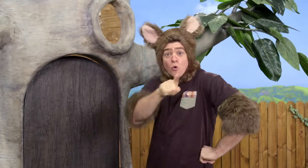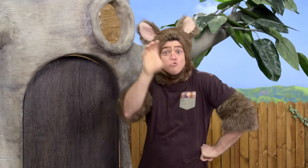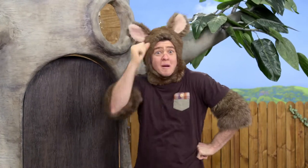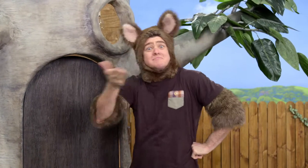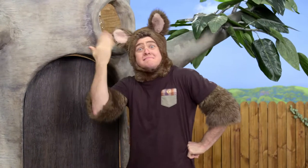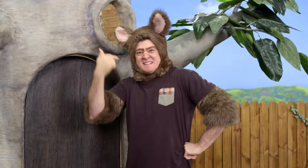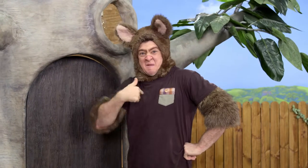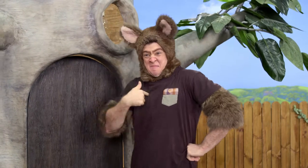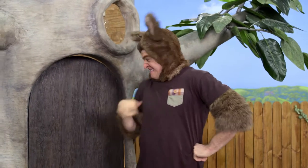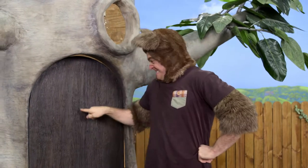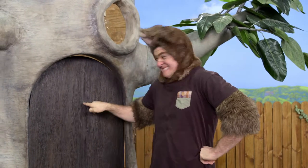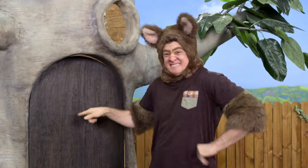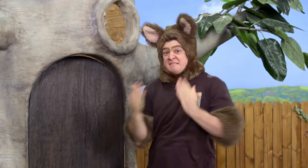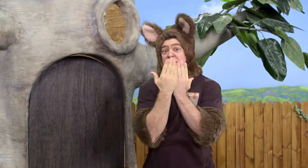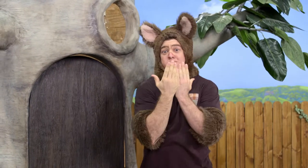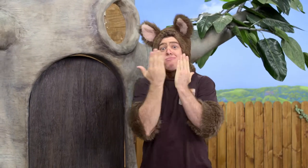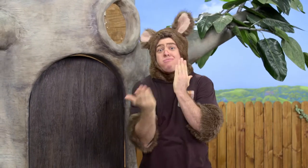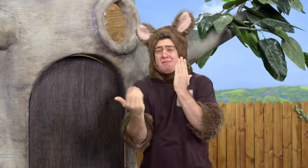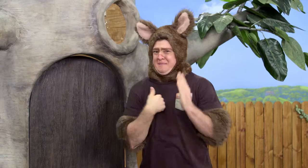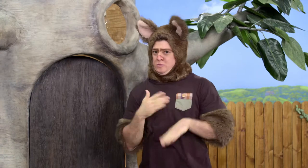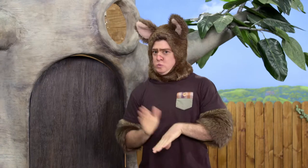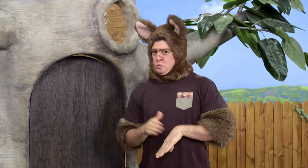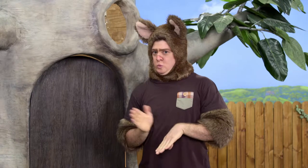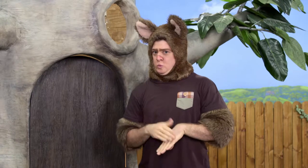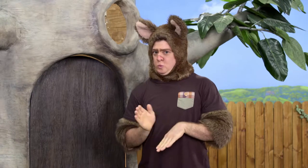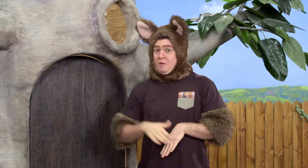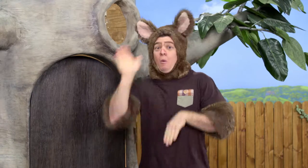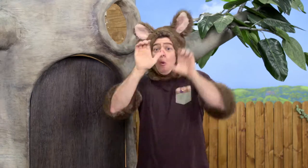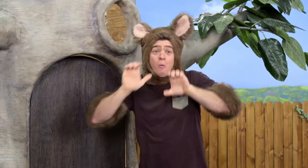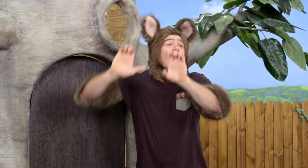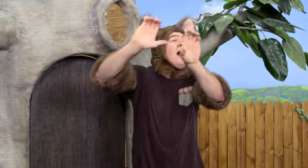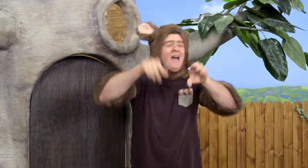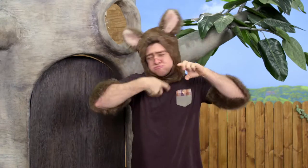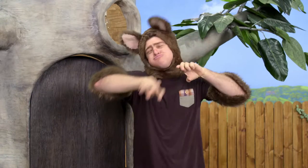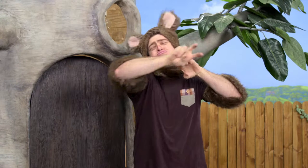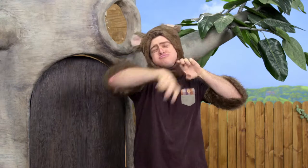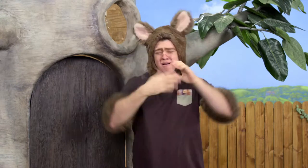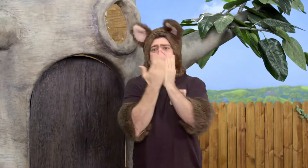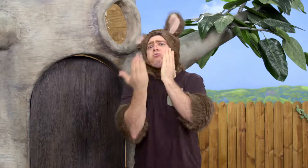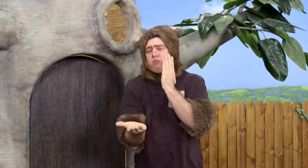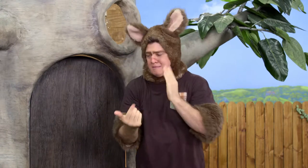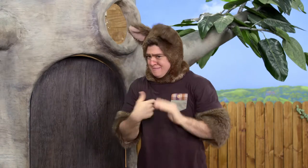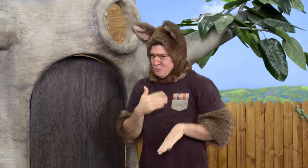Do you remember when I was swinging on the door? That was naughty of me, and I broke it. Oh, naughty me.